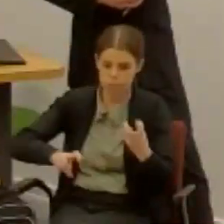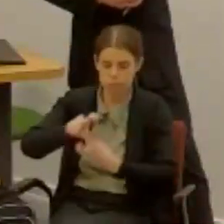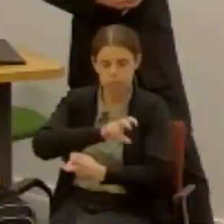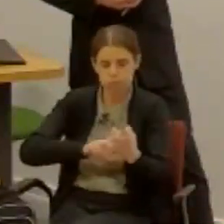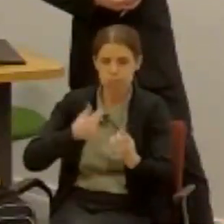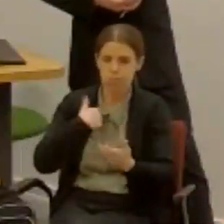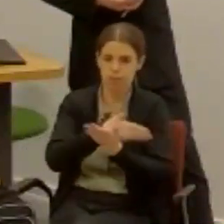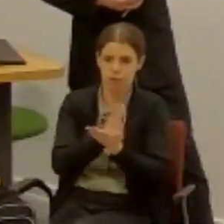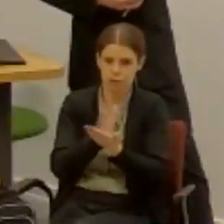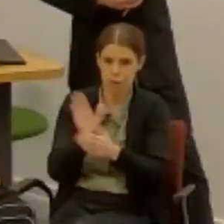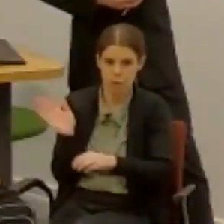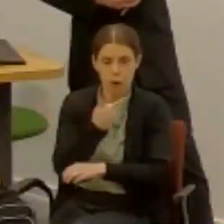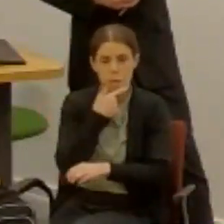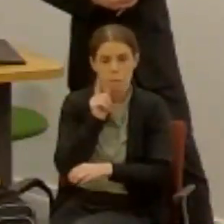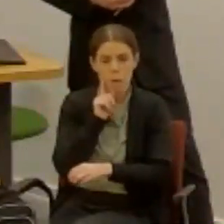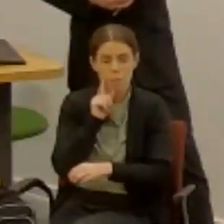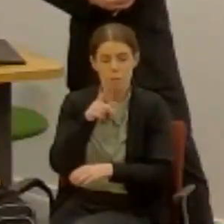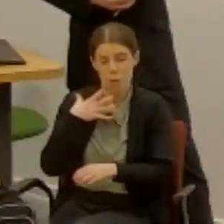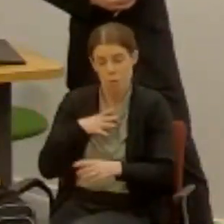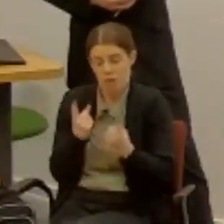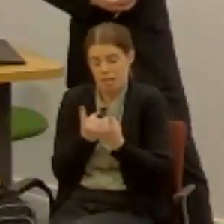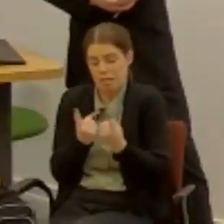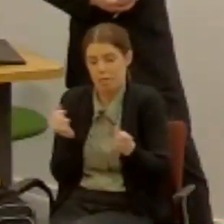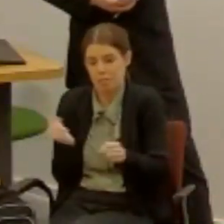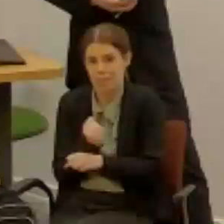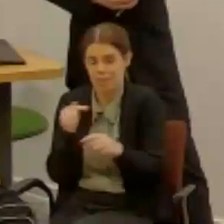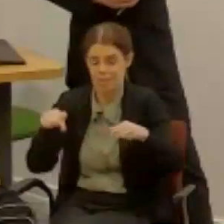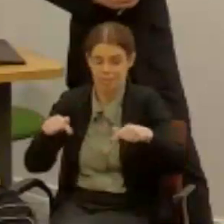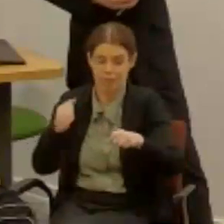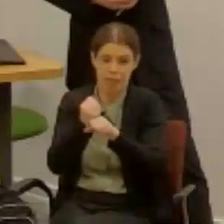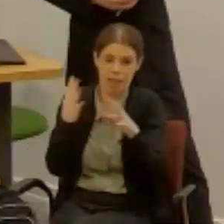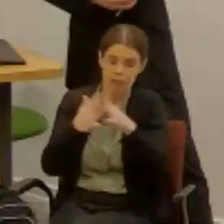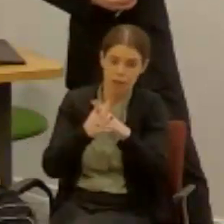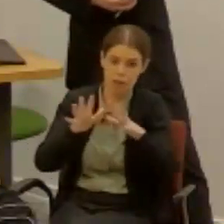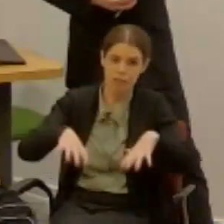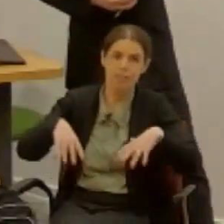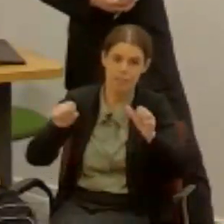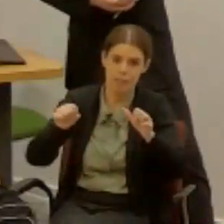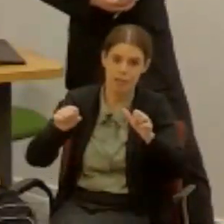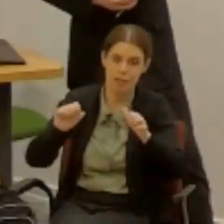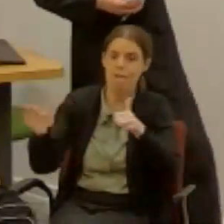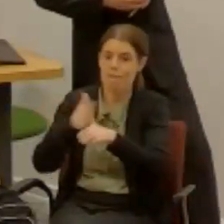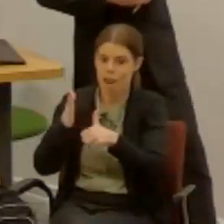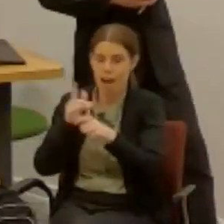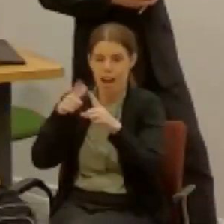I think fundamentally if you want something done really well in Glasgow. start with the being done well in Edinburgh open there.